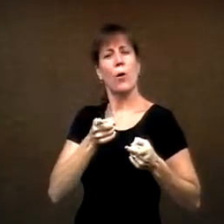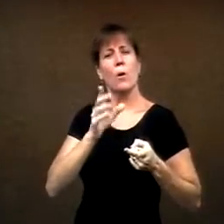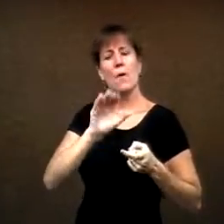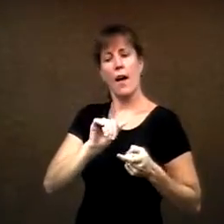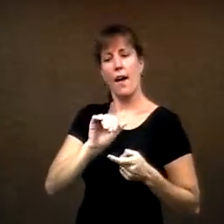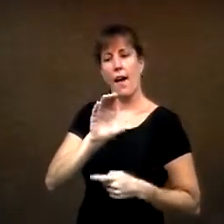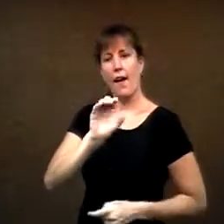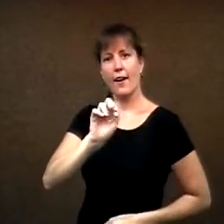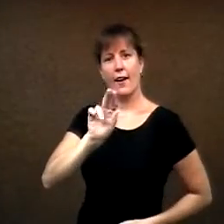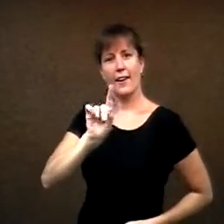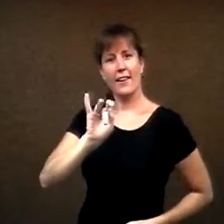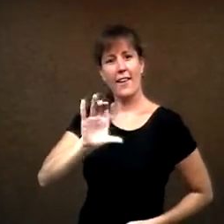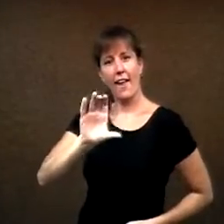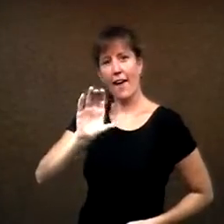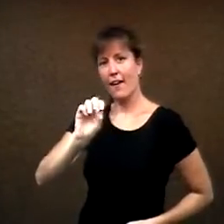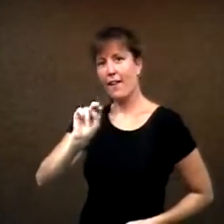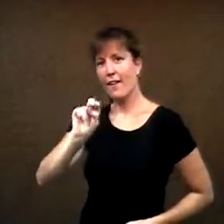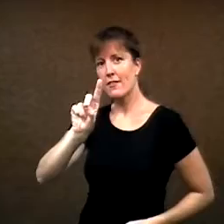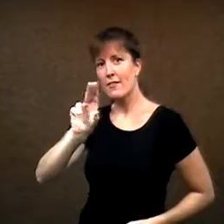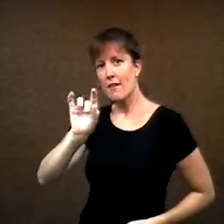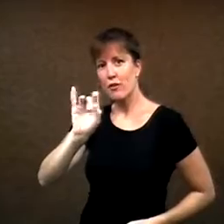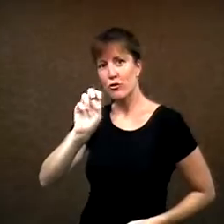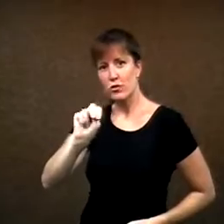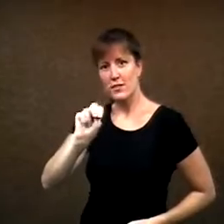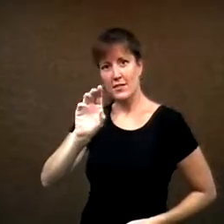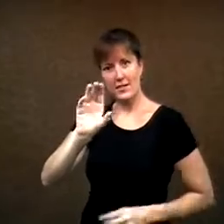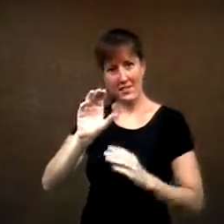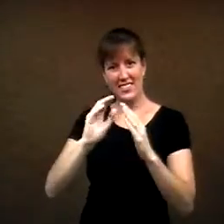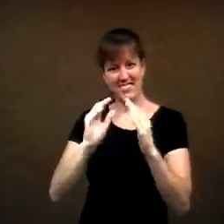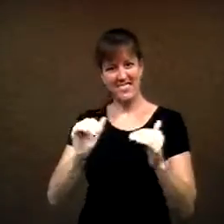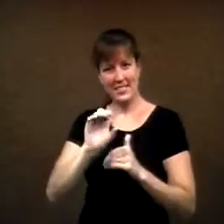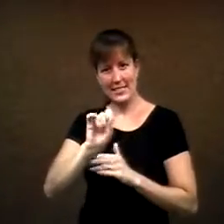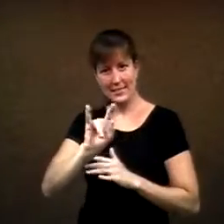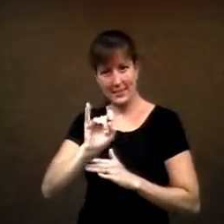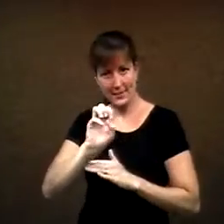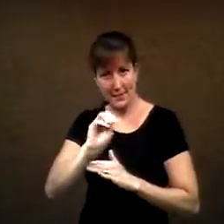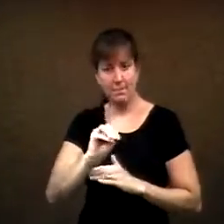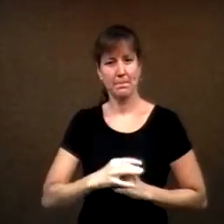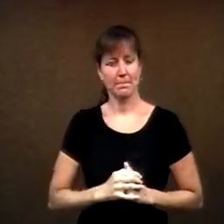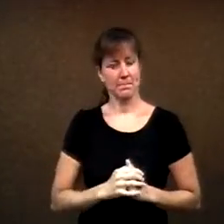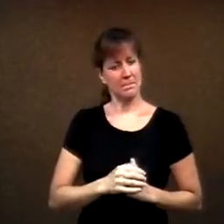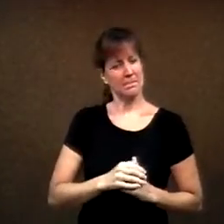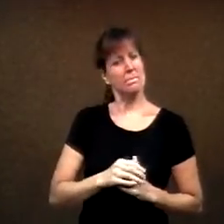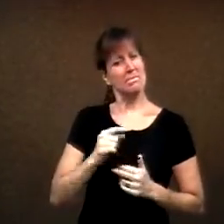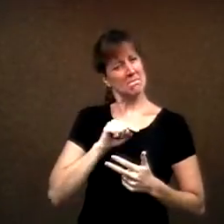system. The carciac conduction system consists of several *specialized* cardiac muscle cells that